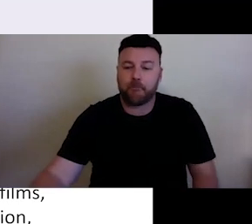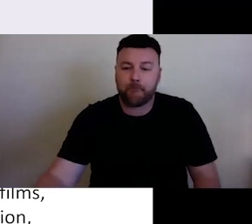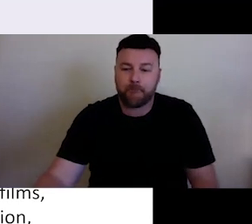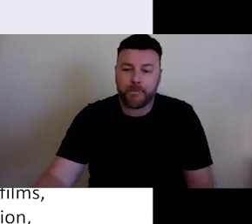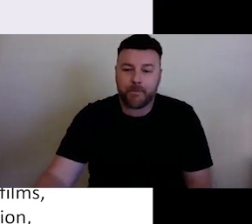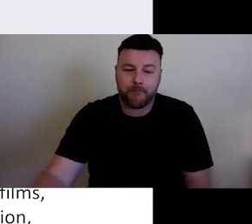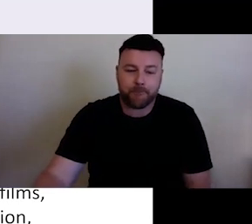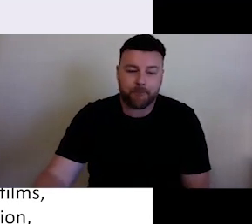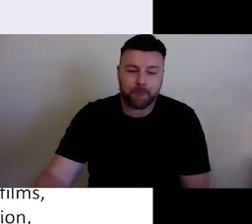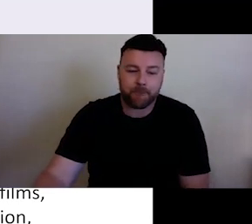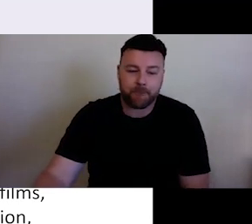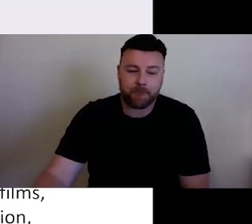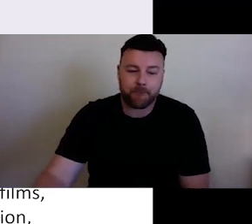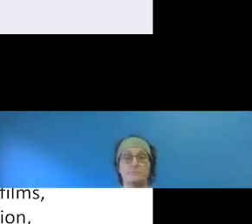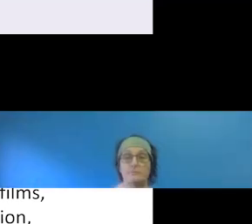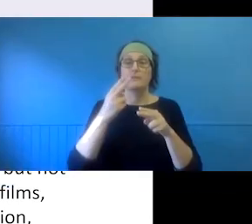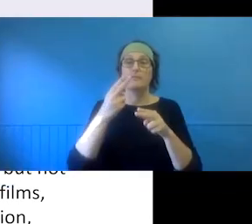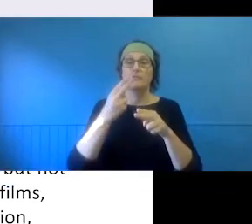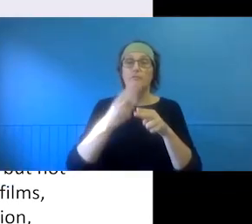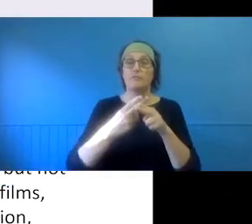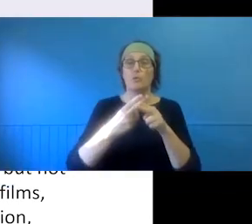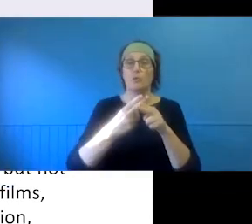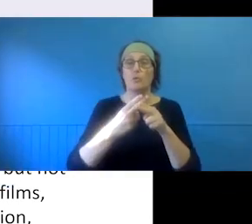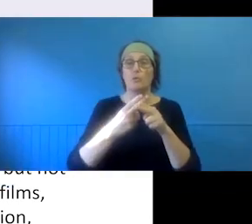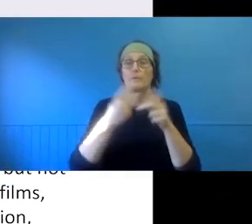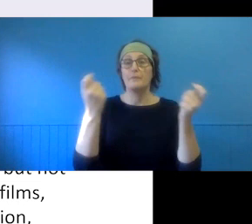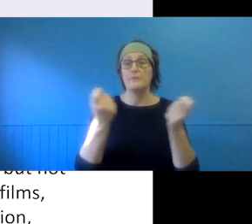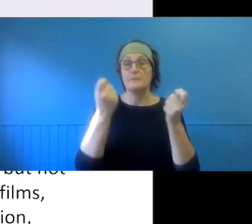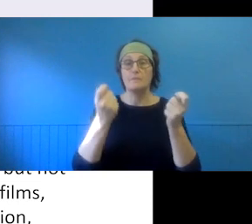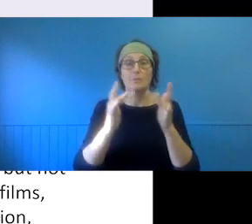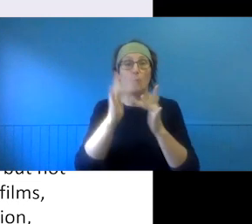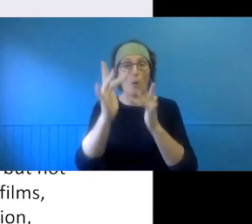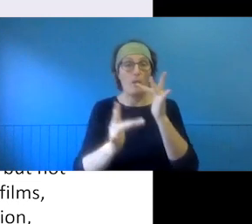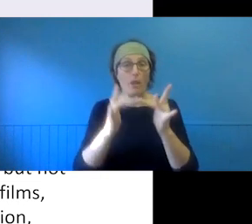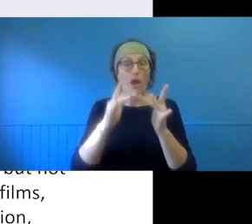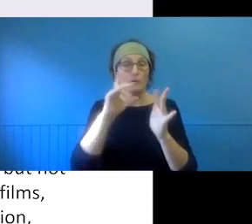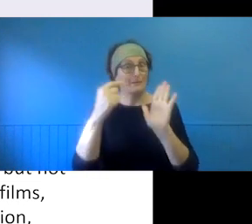Within the celebrations online you could point to those protocols and